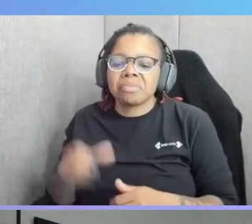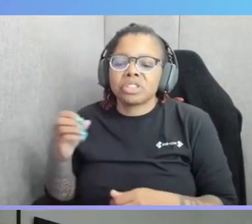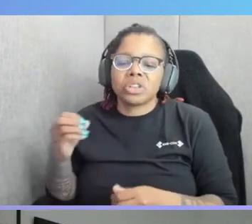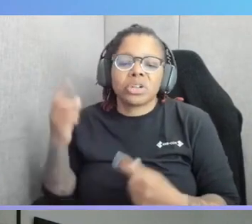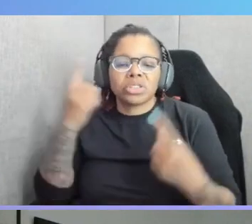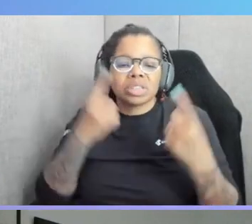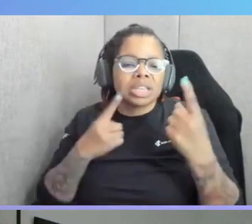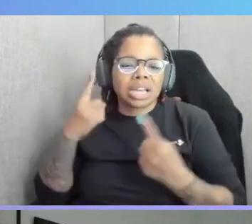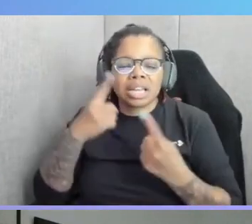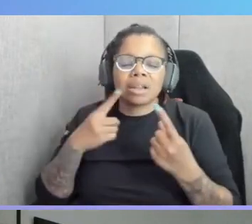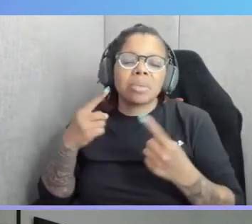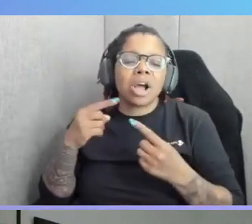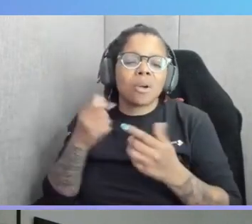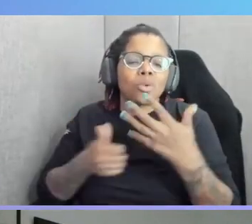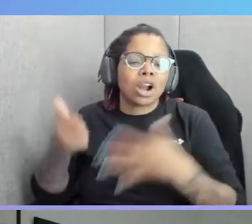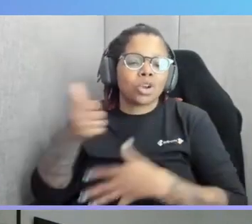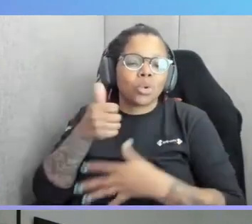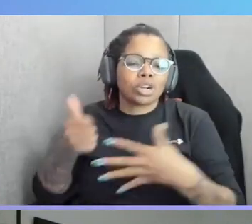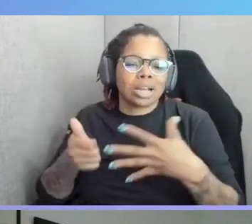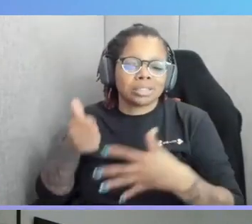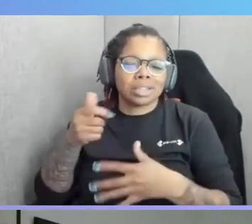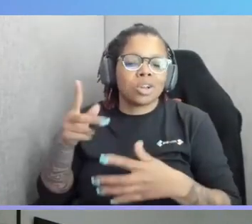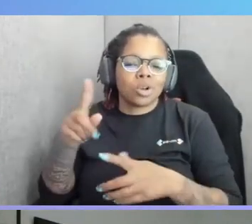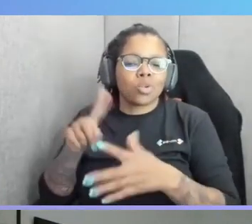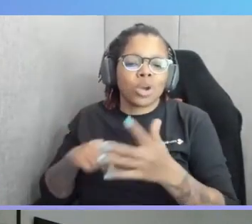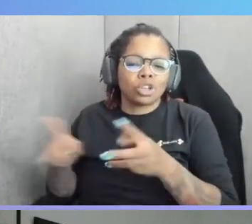choosing what you pull out of, of, uh, images, that seems to be